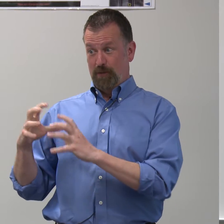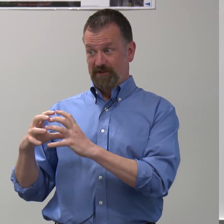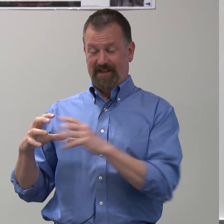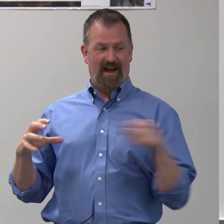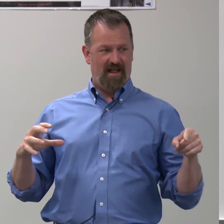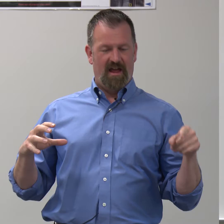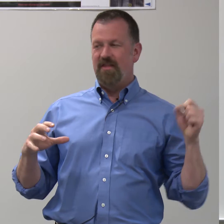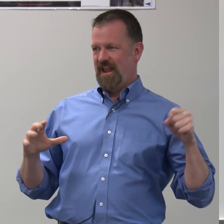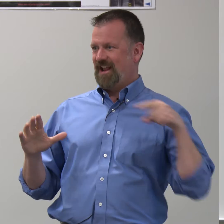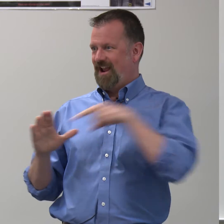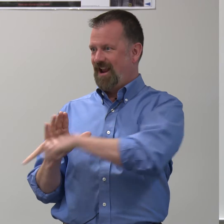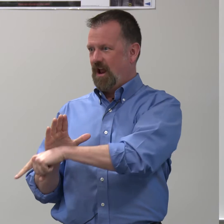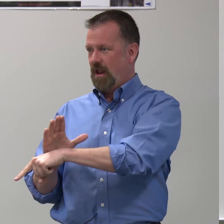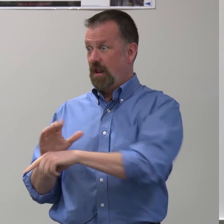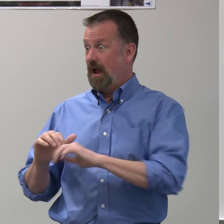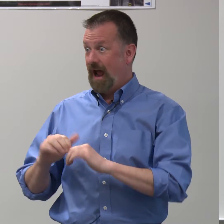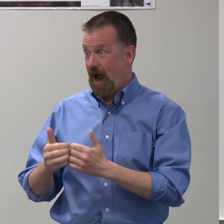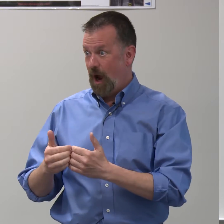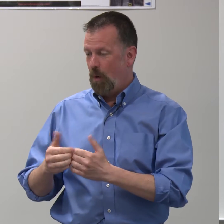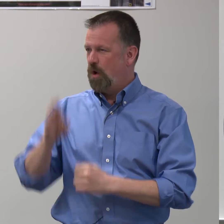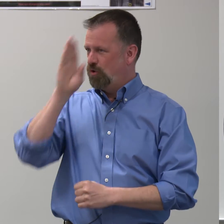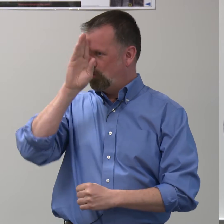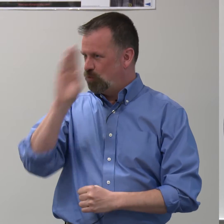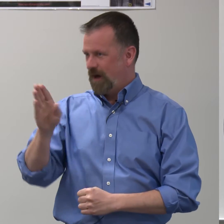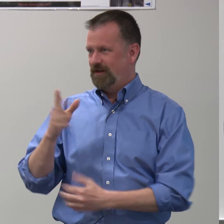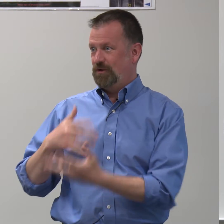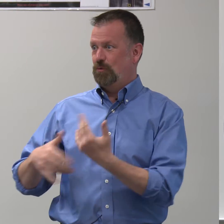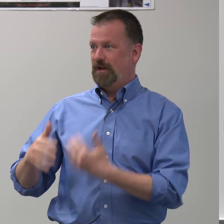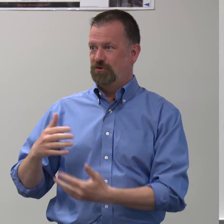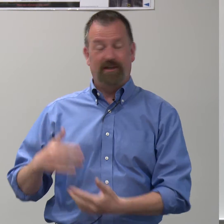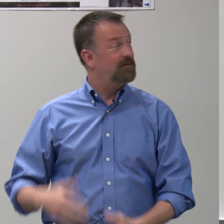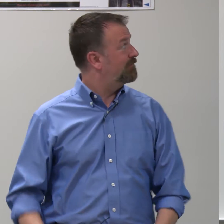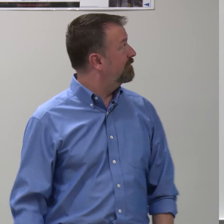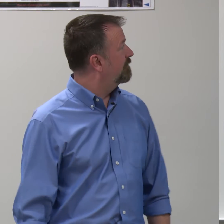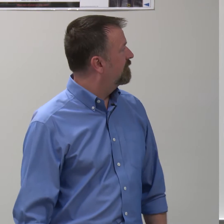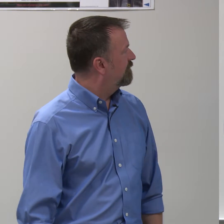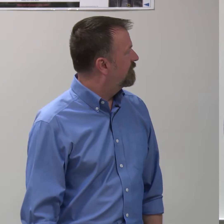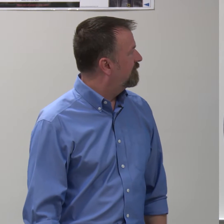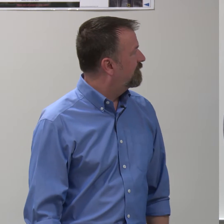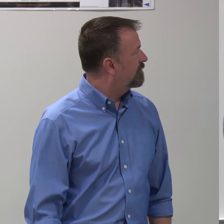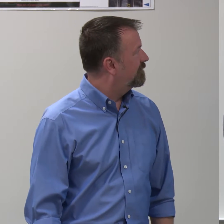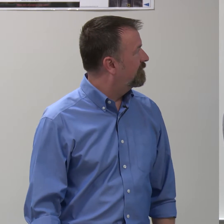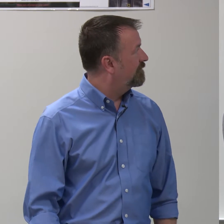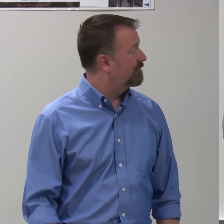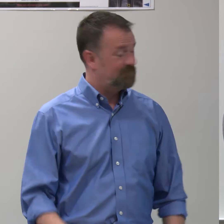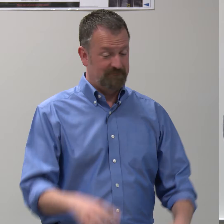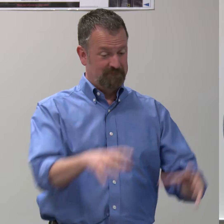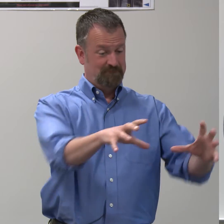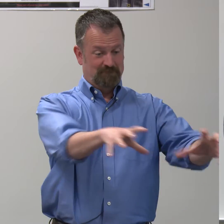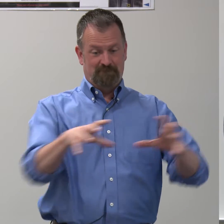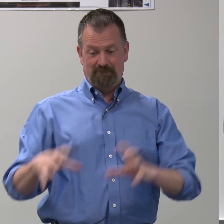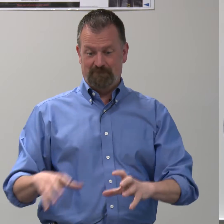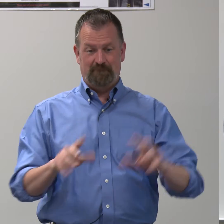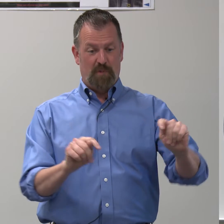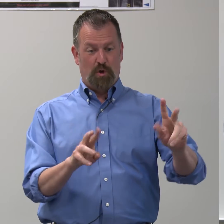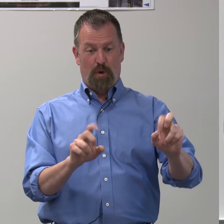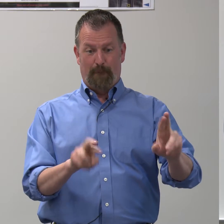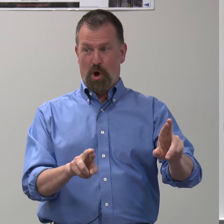and they do this directly by direct interaction, it's shown. So these are a couple tumor cells. They're being attacked by these T cells,